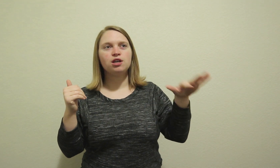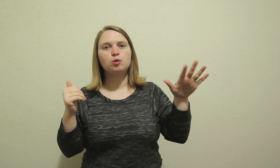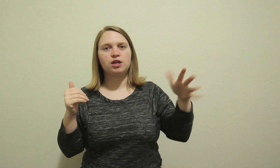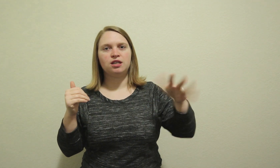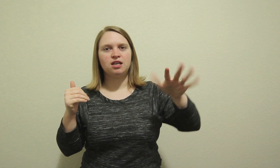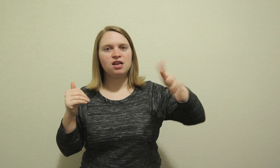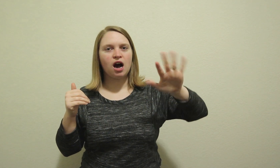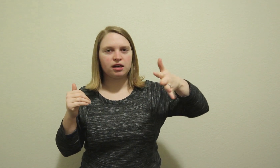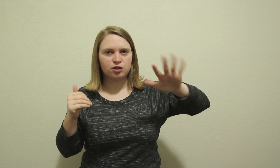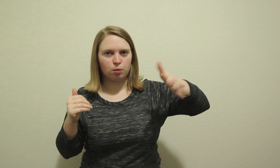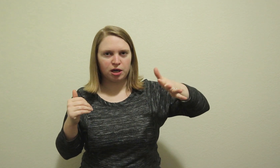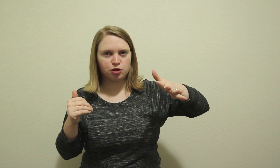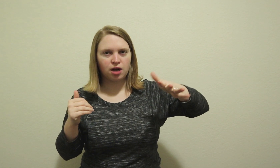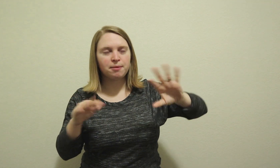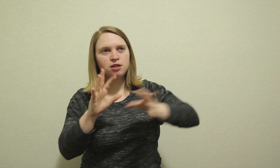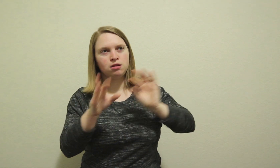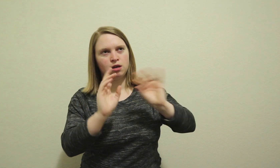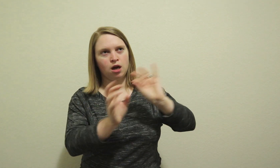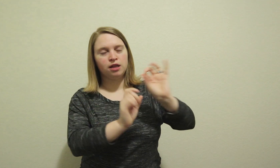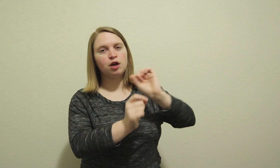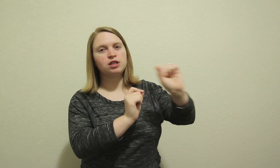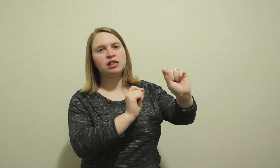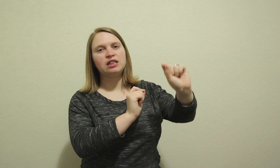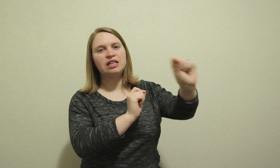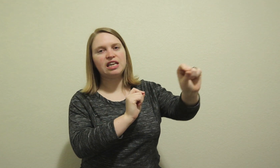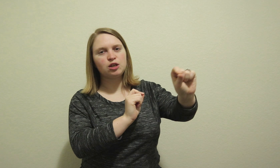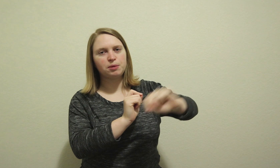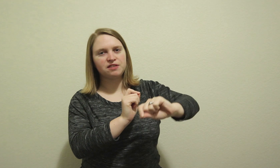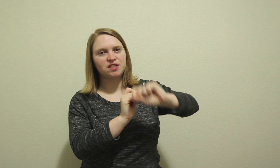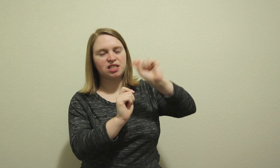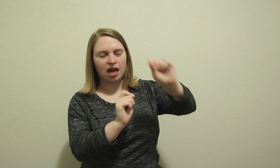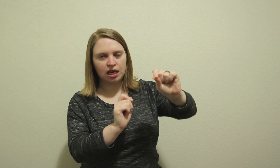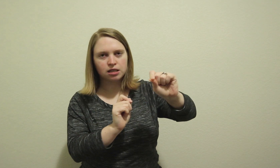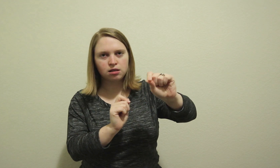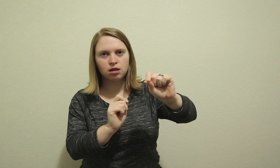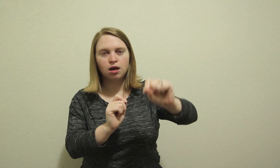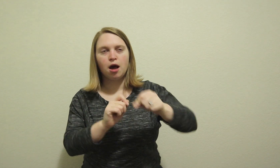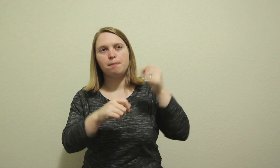This one, not so much I mean there's a little bit sand